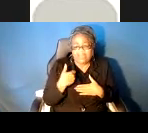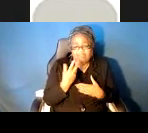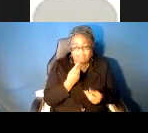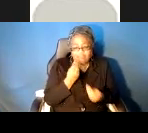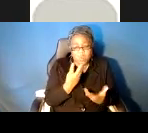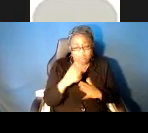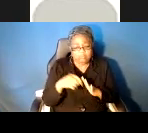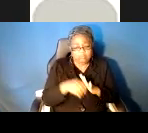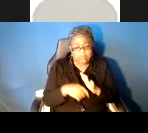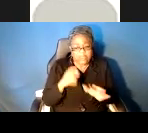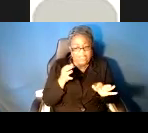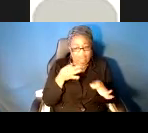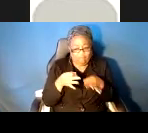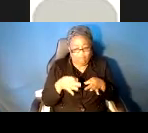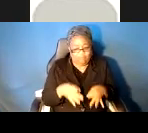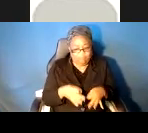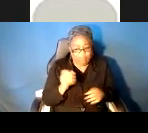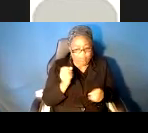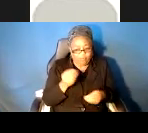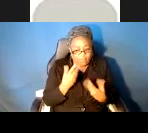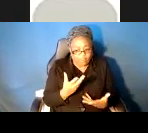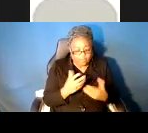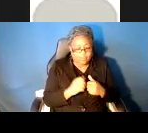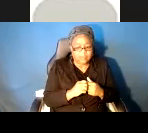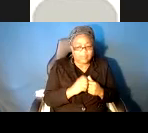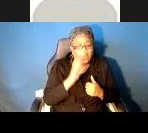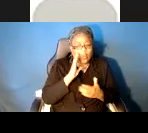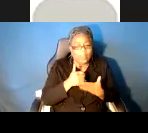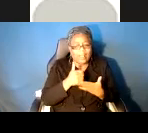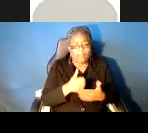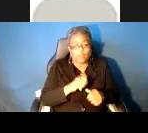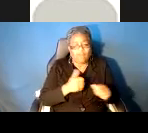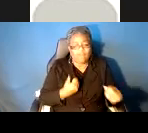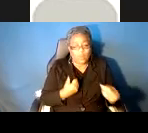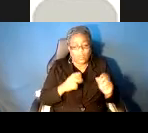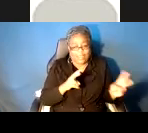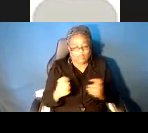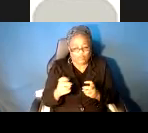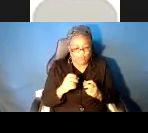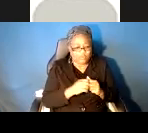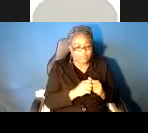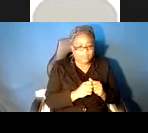which we hope will help you avoid eligibility issues. Please be aware that in-kind items,